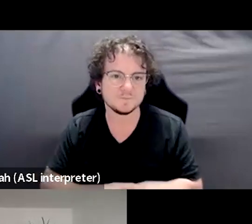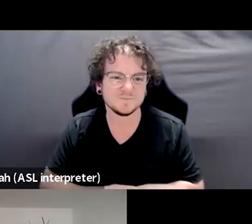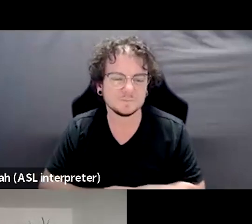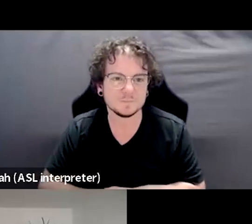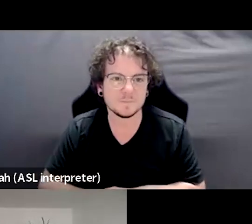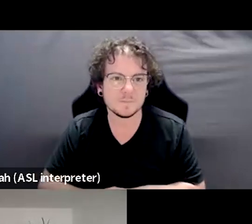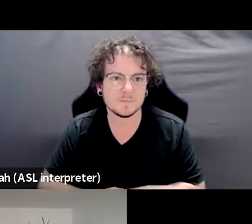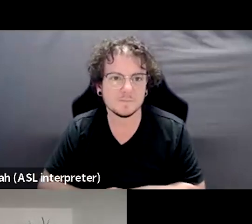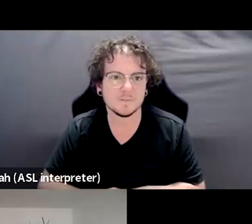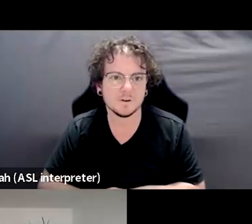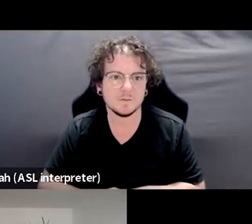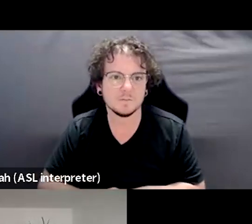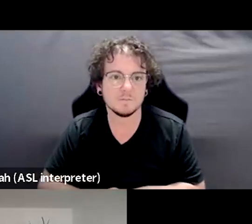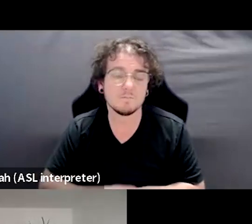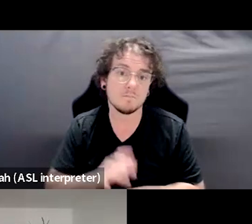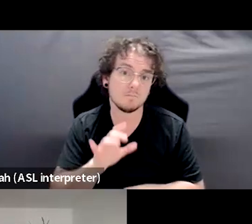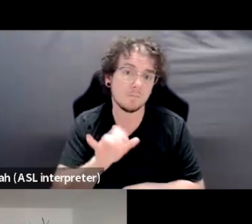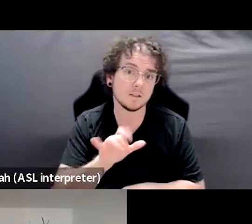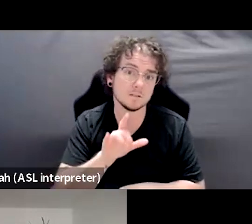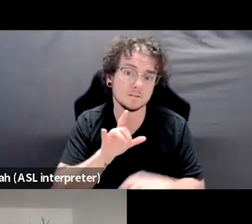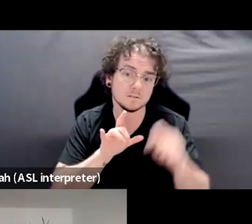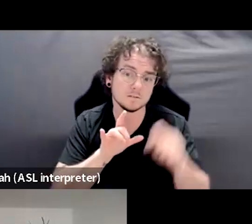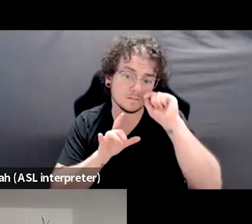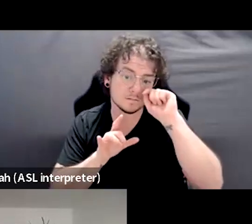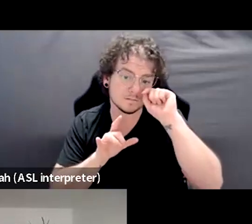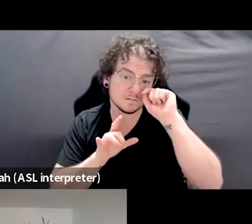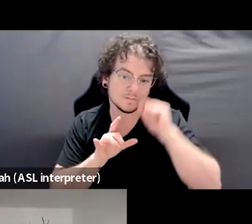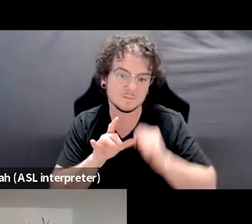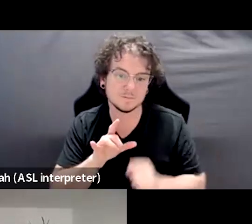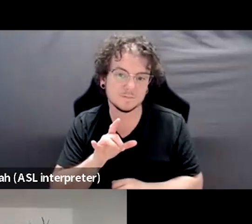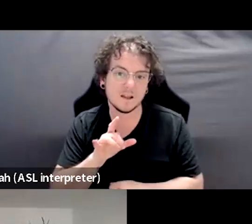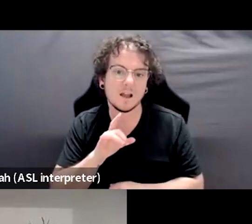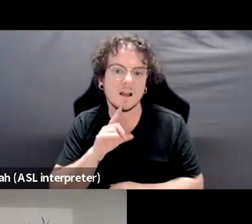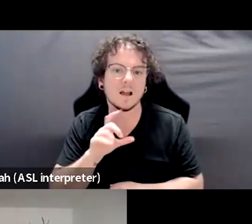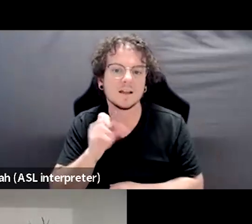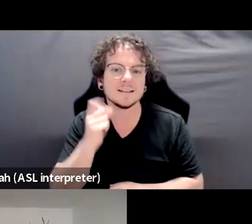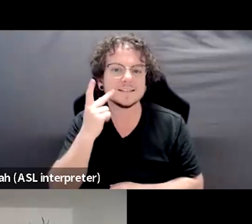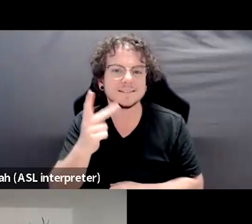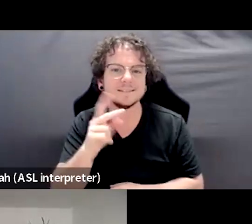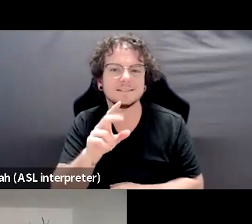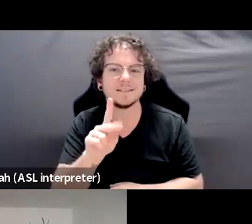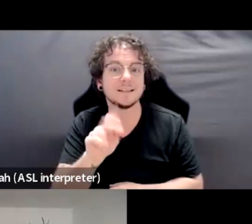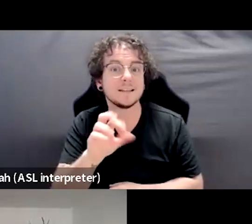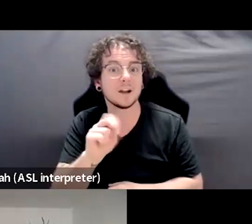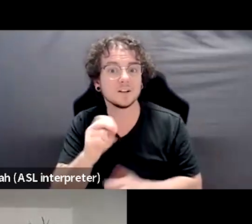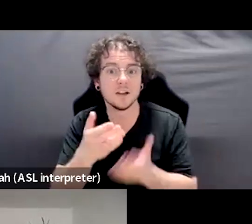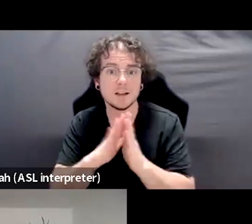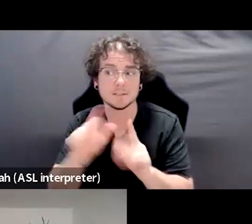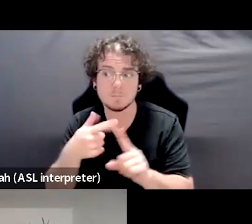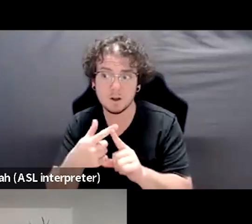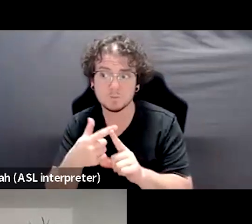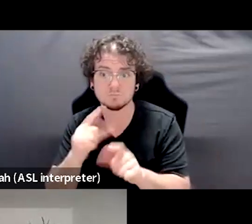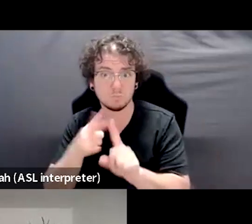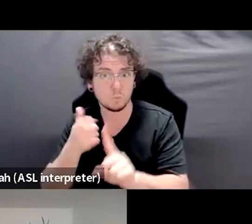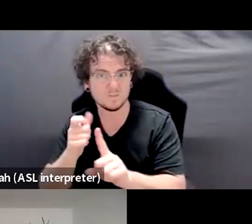But that would be interesting... I see that Karen asked about remote versus in-office. We didn't